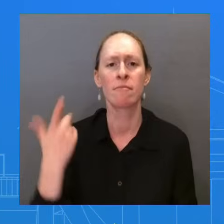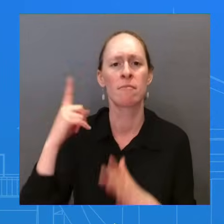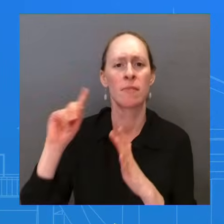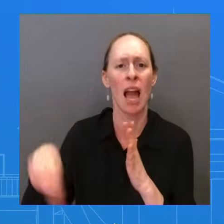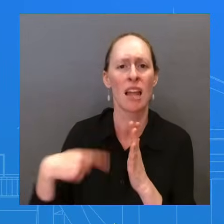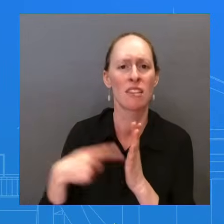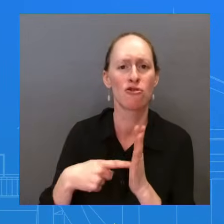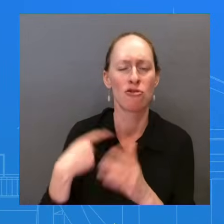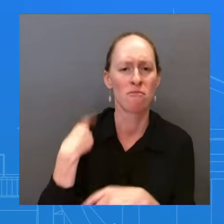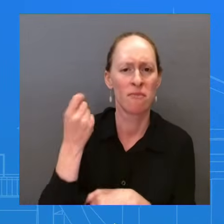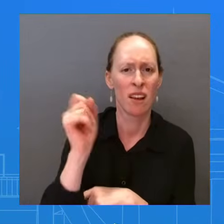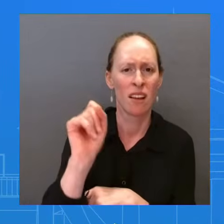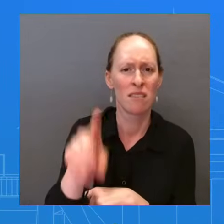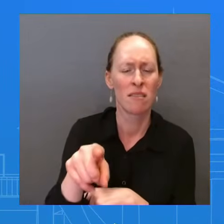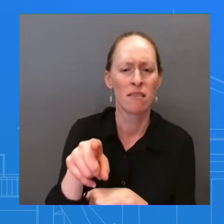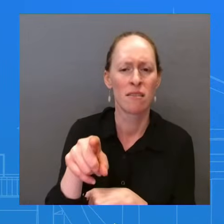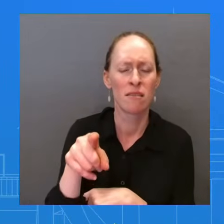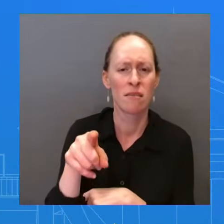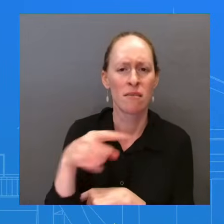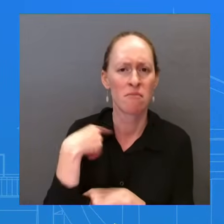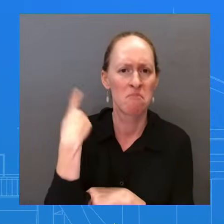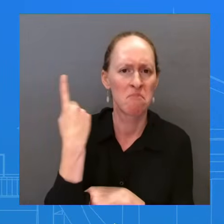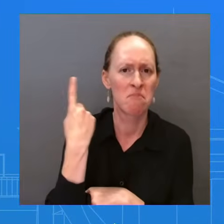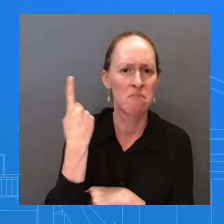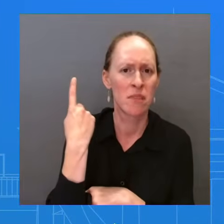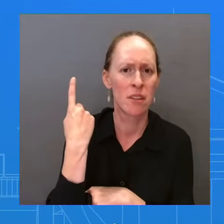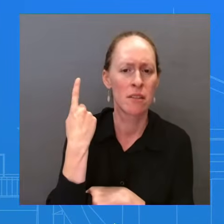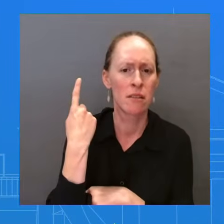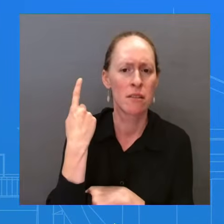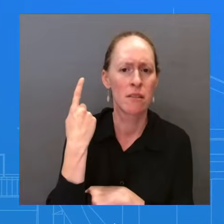who is also a recipient of the Presidential Medal of Freedom.